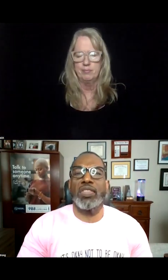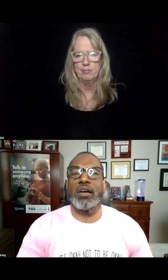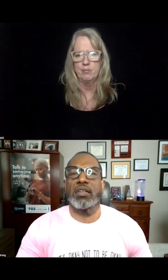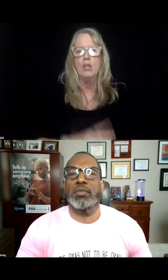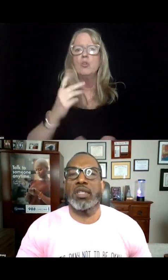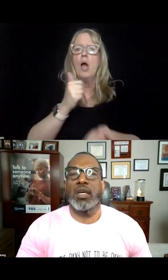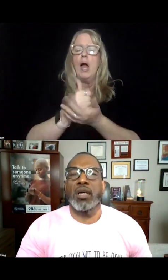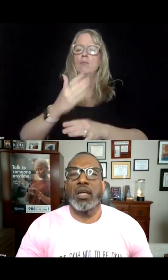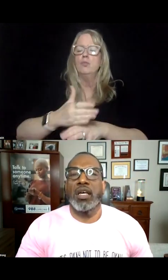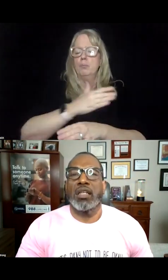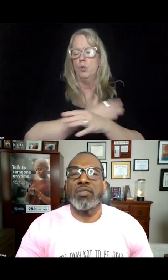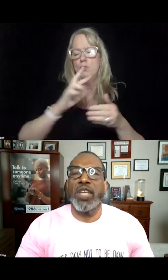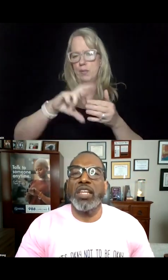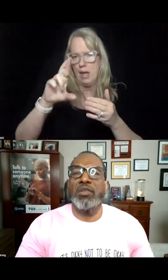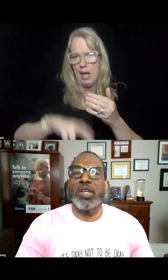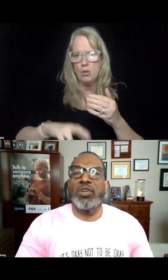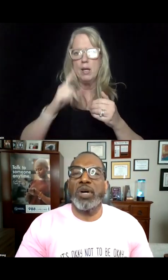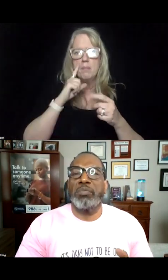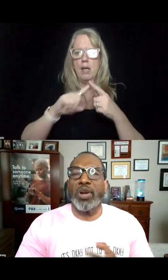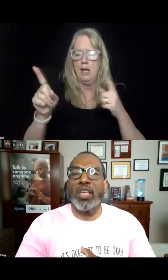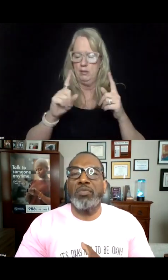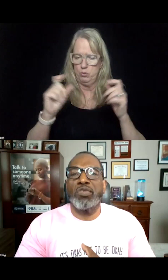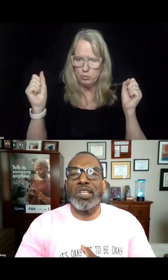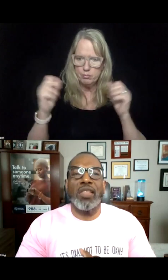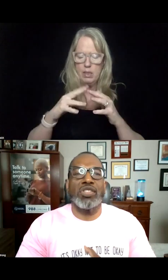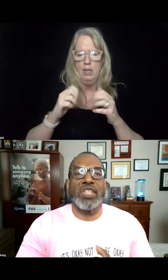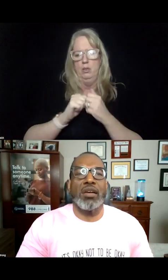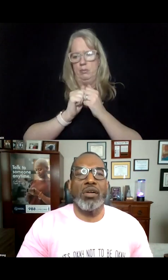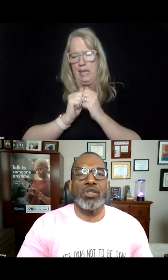HEALTH OUTCOMES AND CONVENING OR BRINGING TOGETHER STAKEHOLDERS